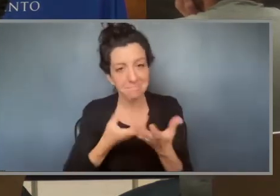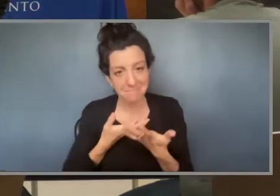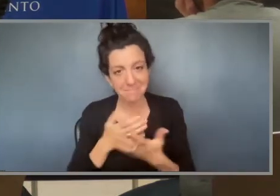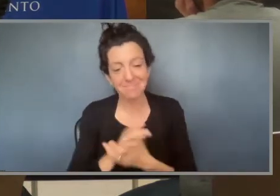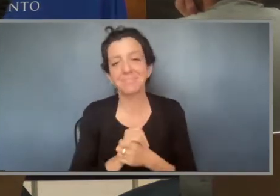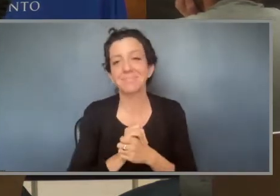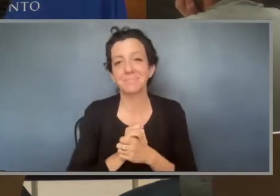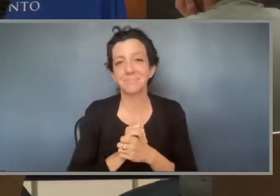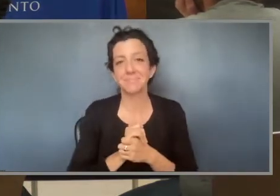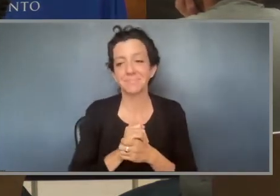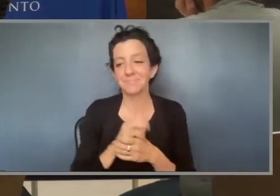And I think that's important as I mean we know.